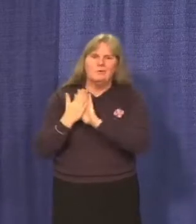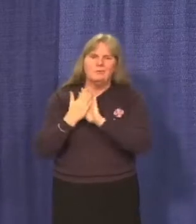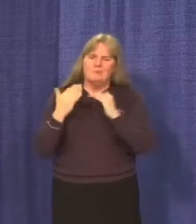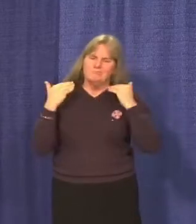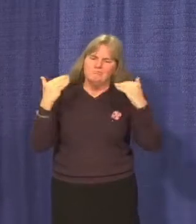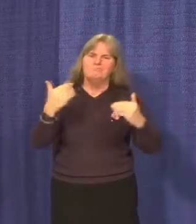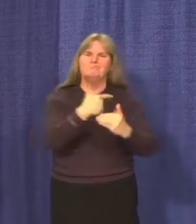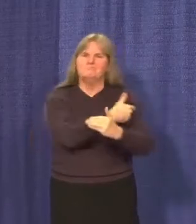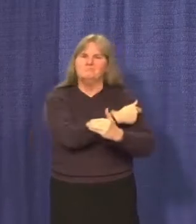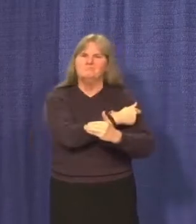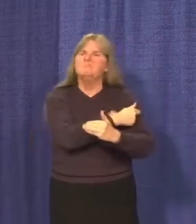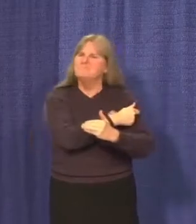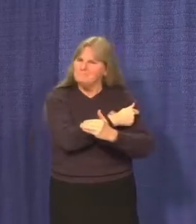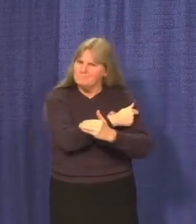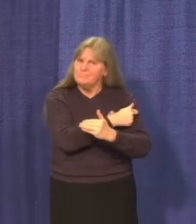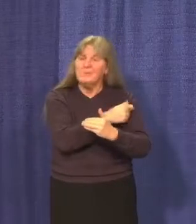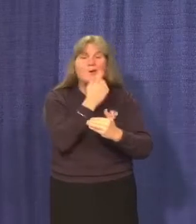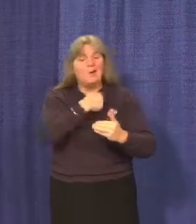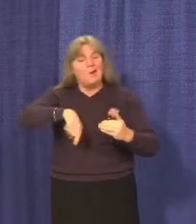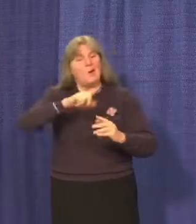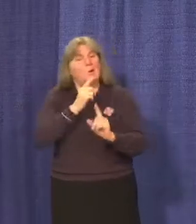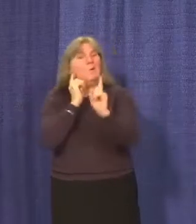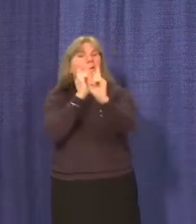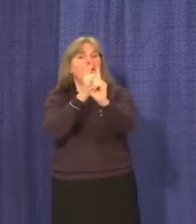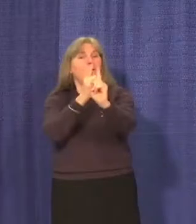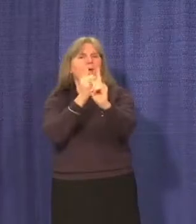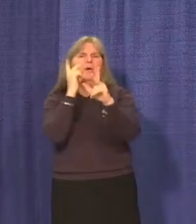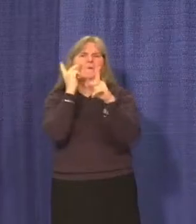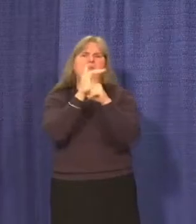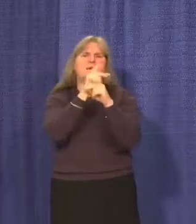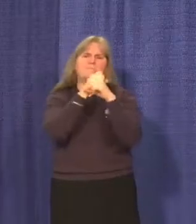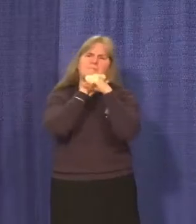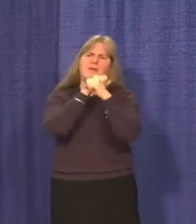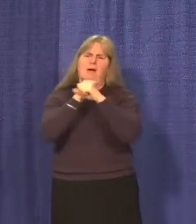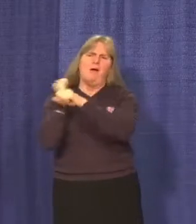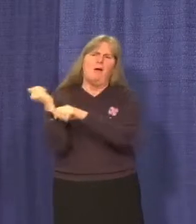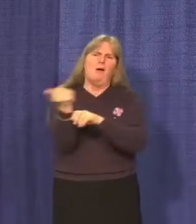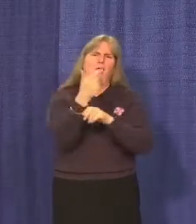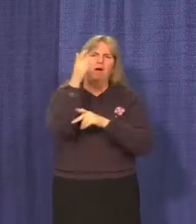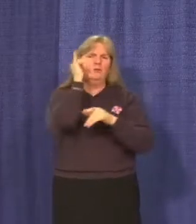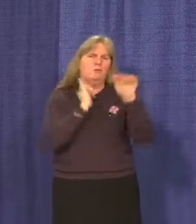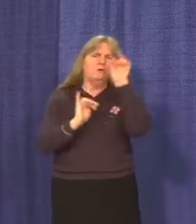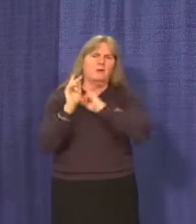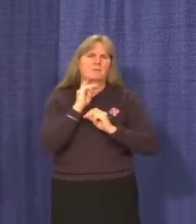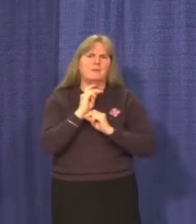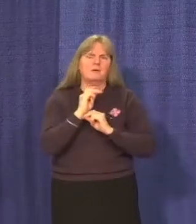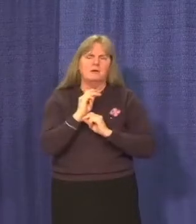than signing up for a vaccine. The goal is to protect everyone in to stop the spread of